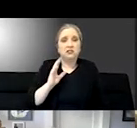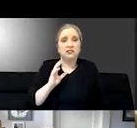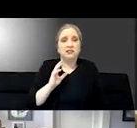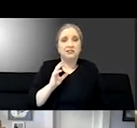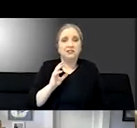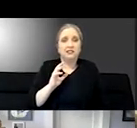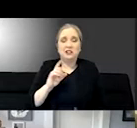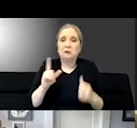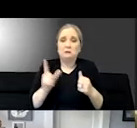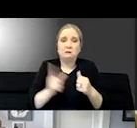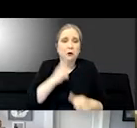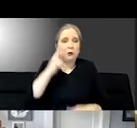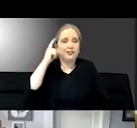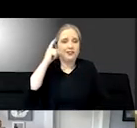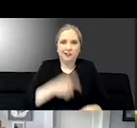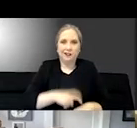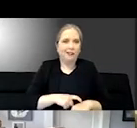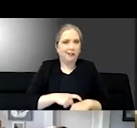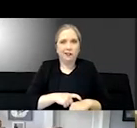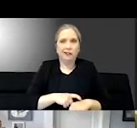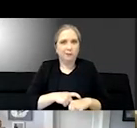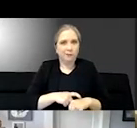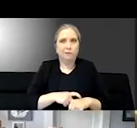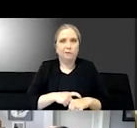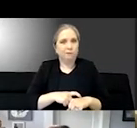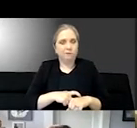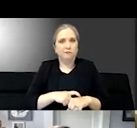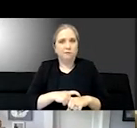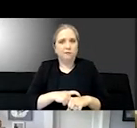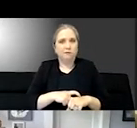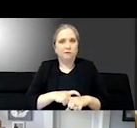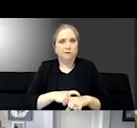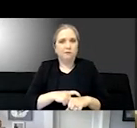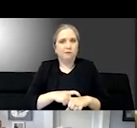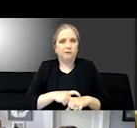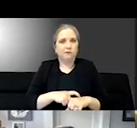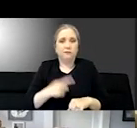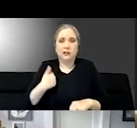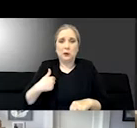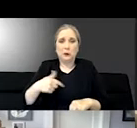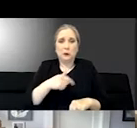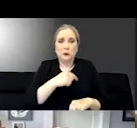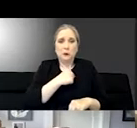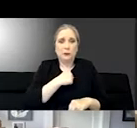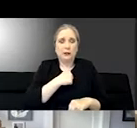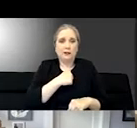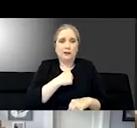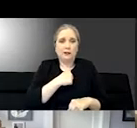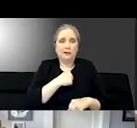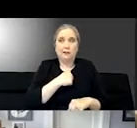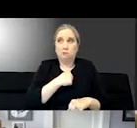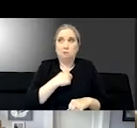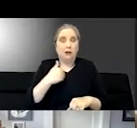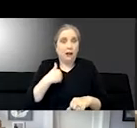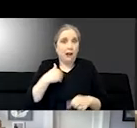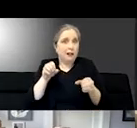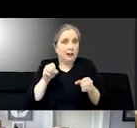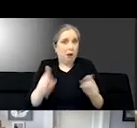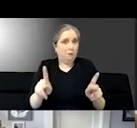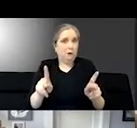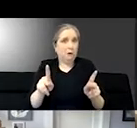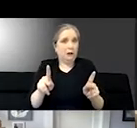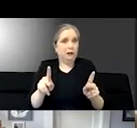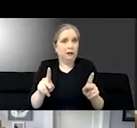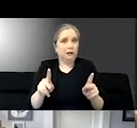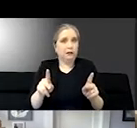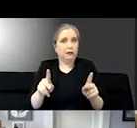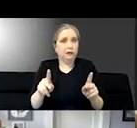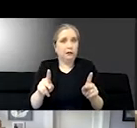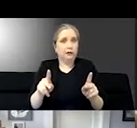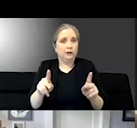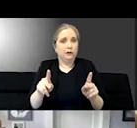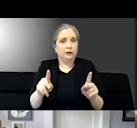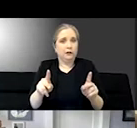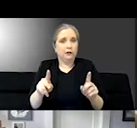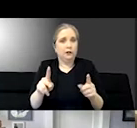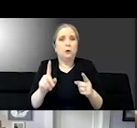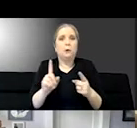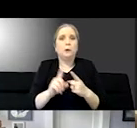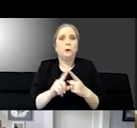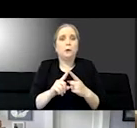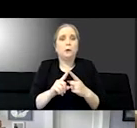And when we went to Camp Jened, it was the first time that we had to use our voice, and that was very empowering.